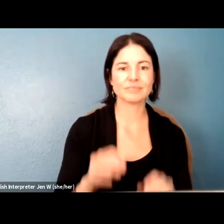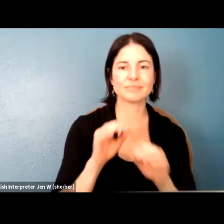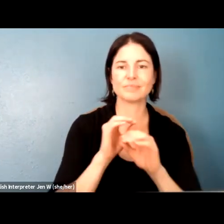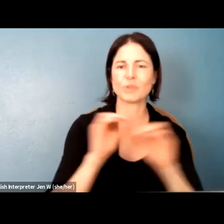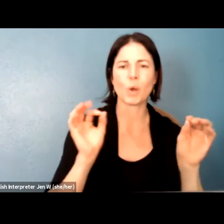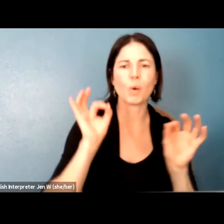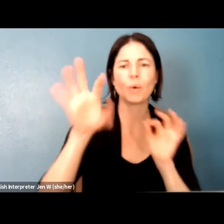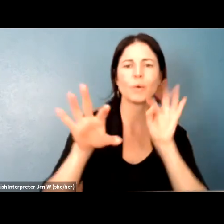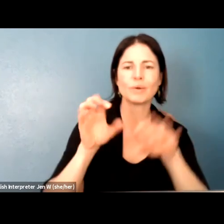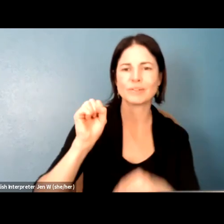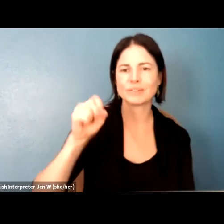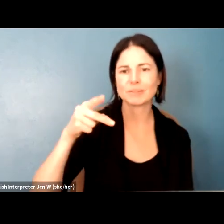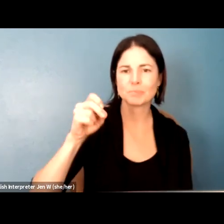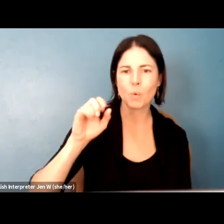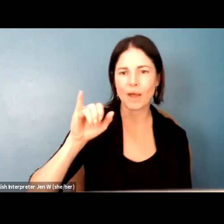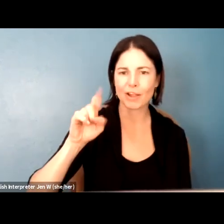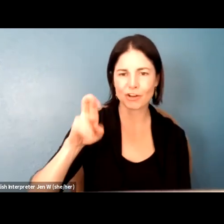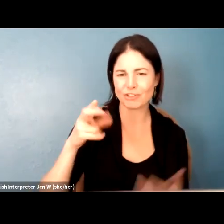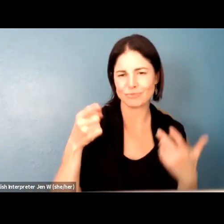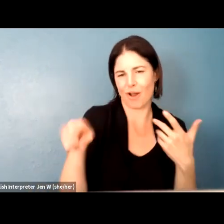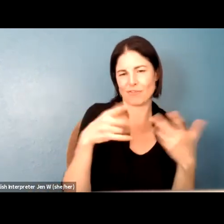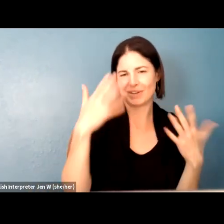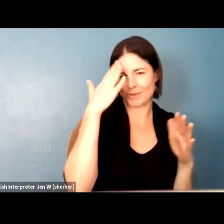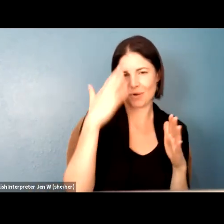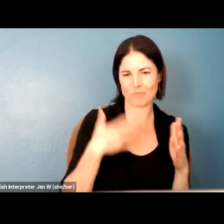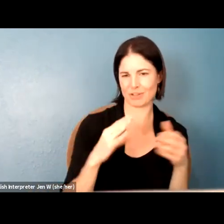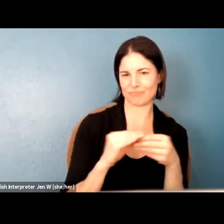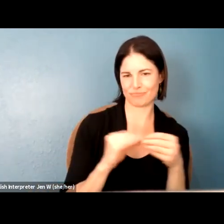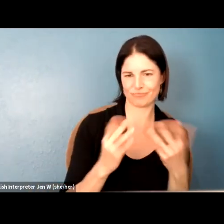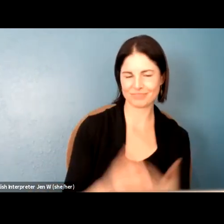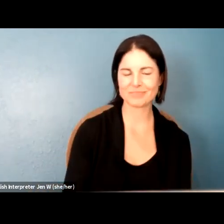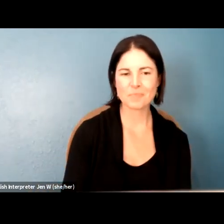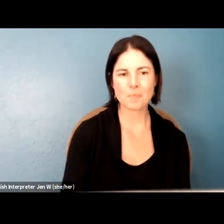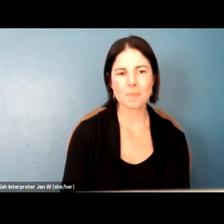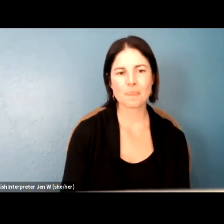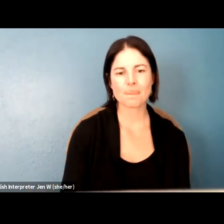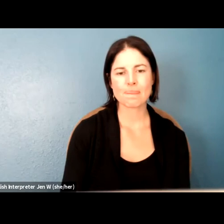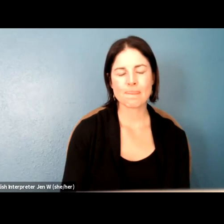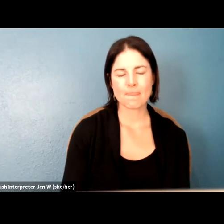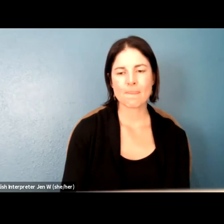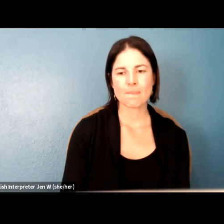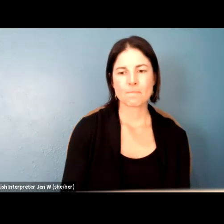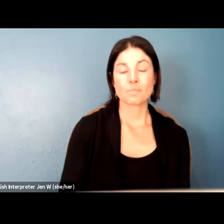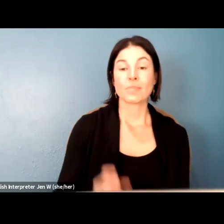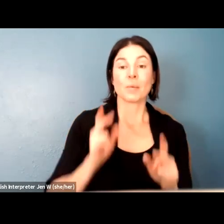talking about? I am often saying to the people I work with, be